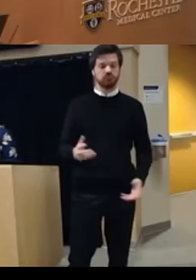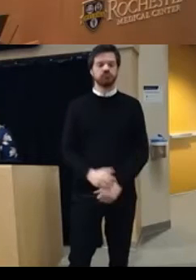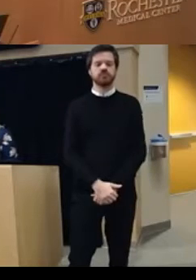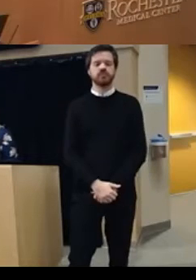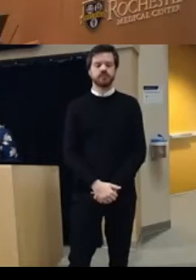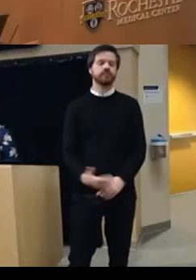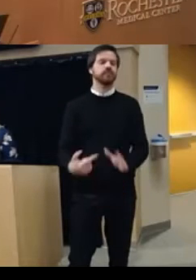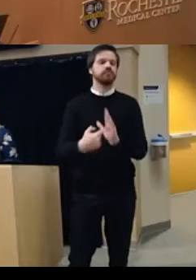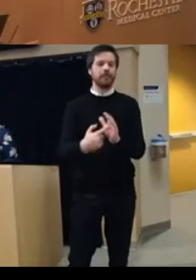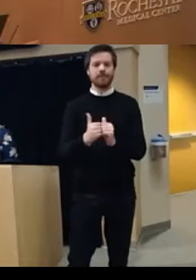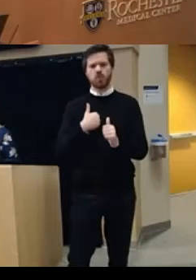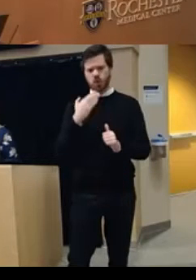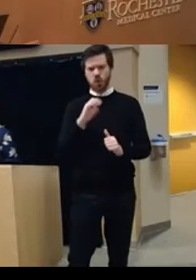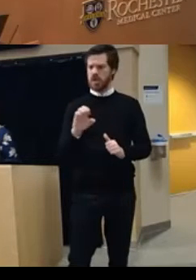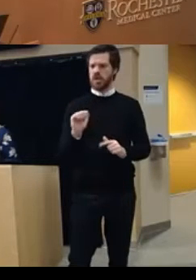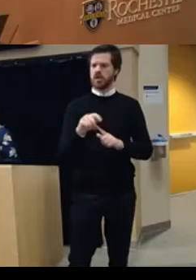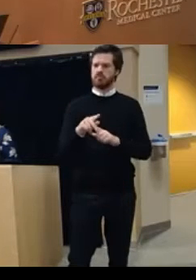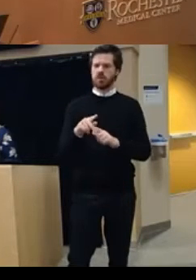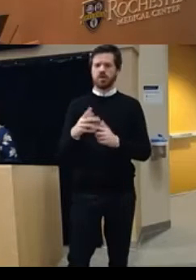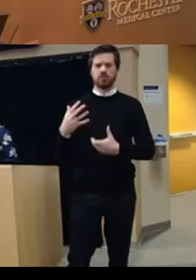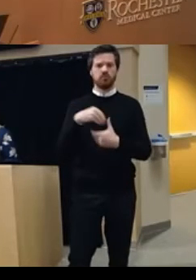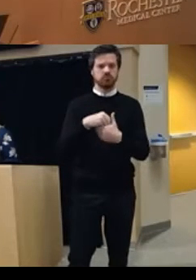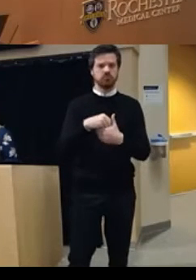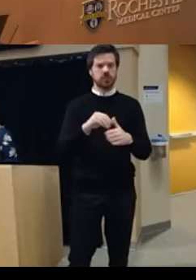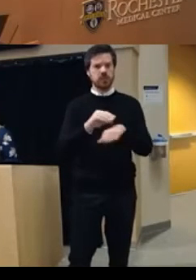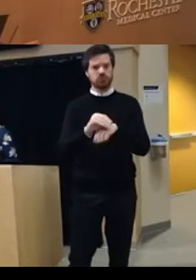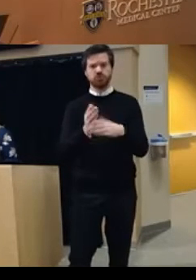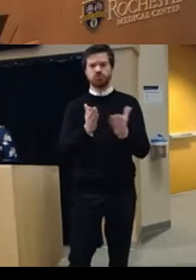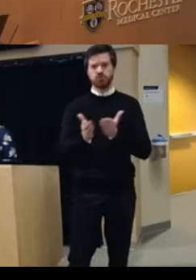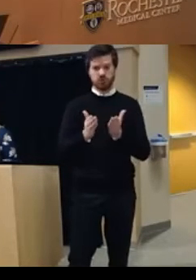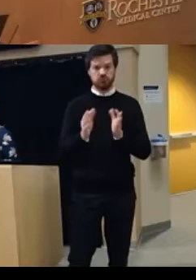so for example how do we know that EA engaging in EAP Counseling Services can have a positive